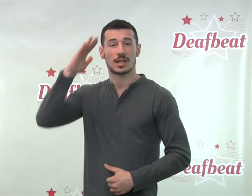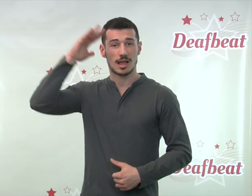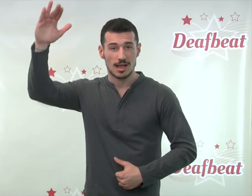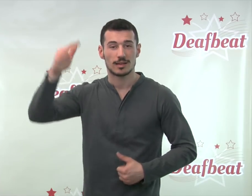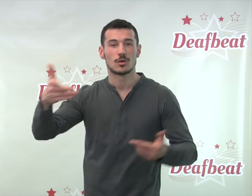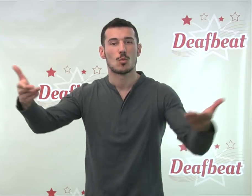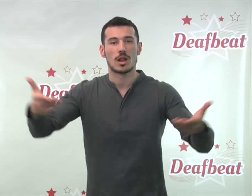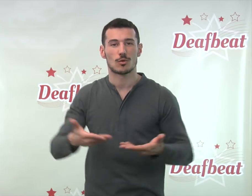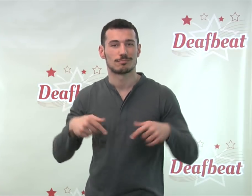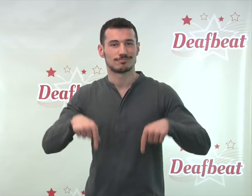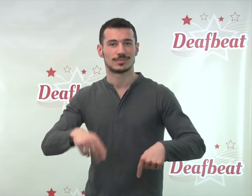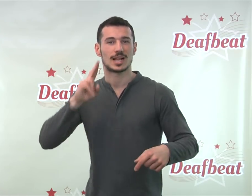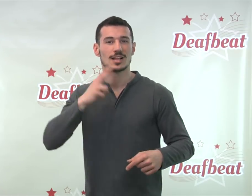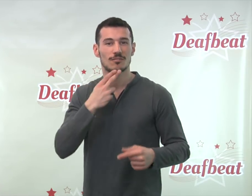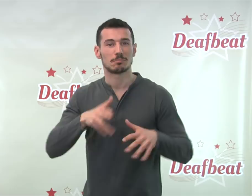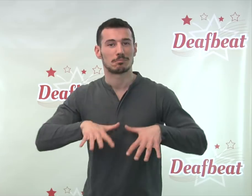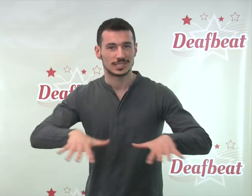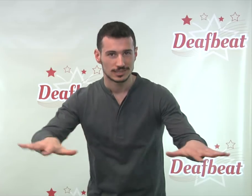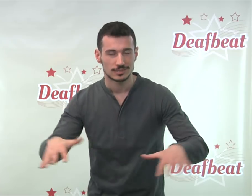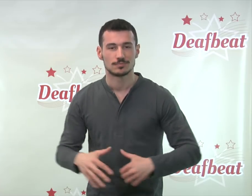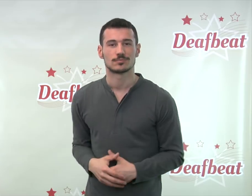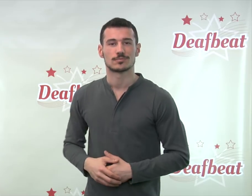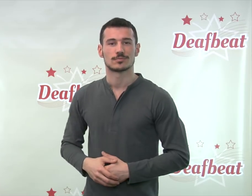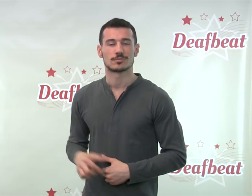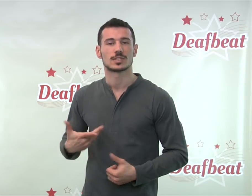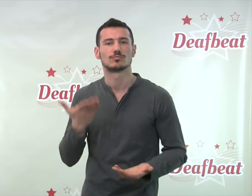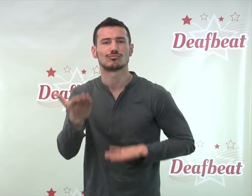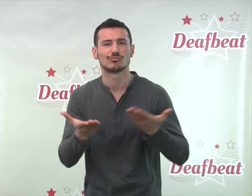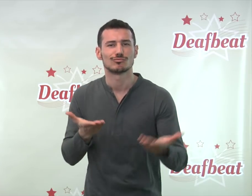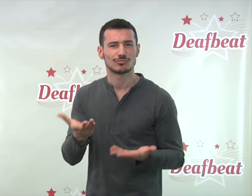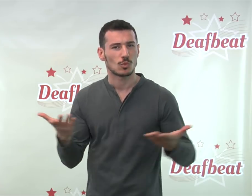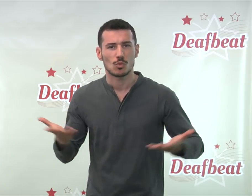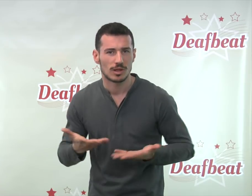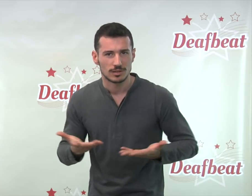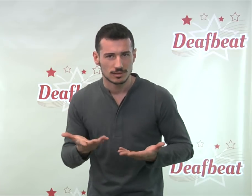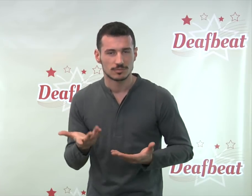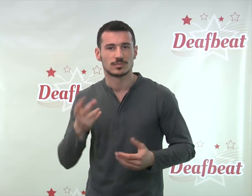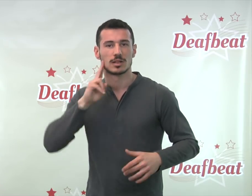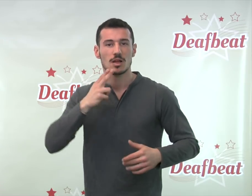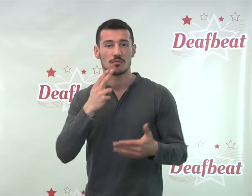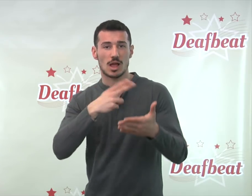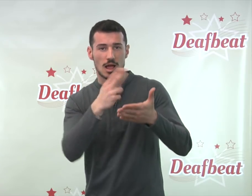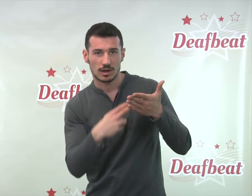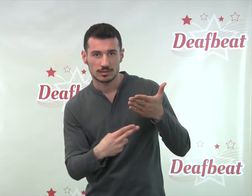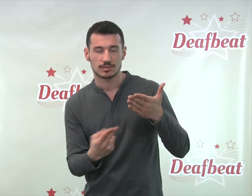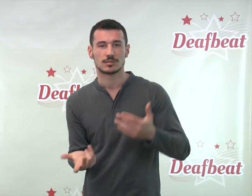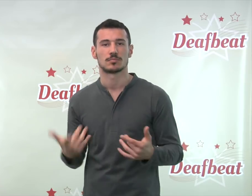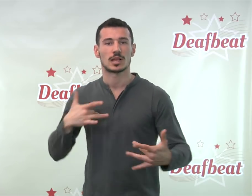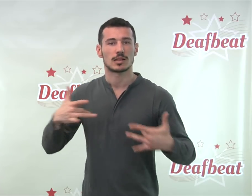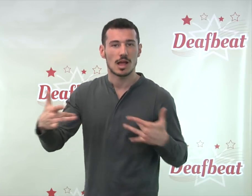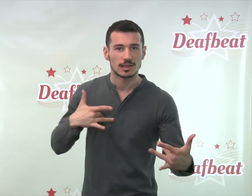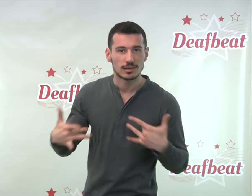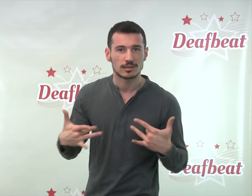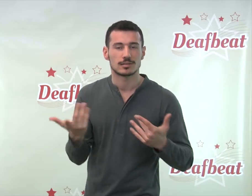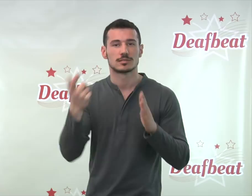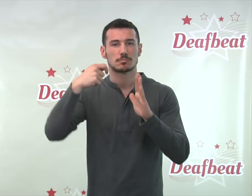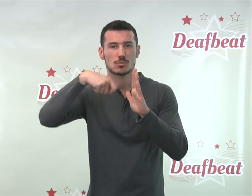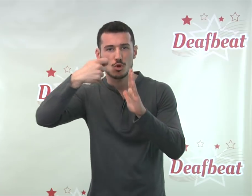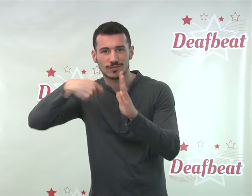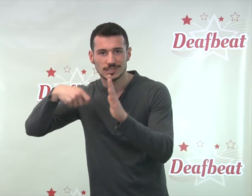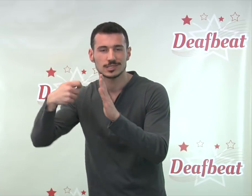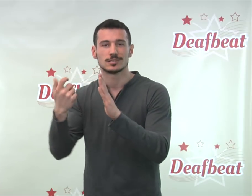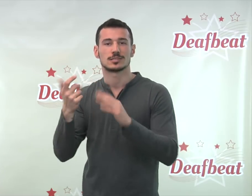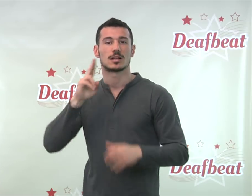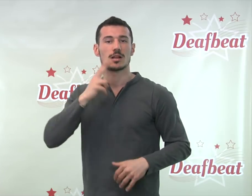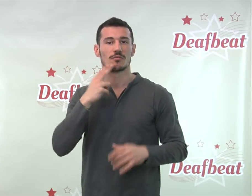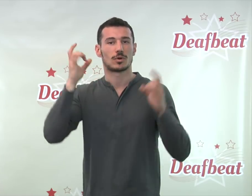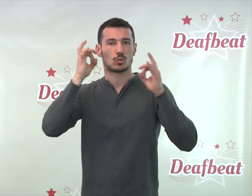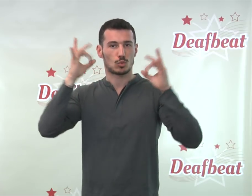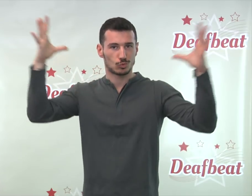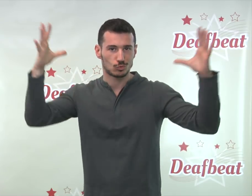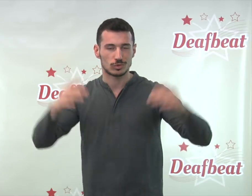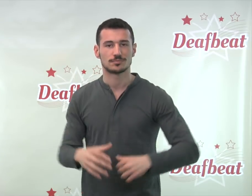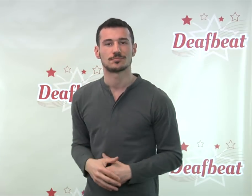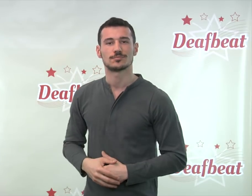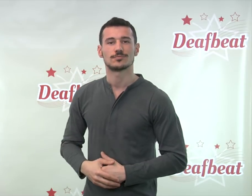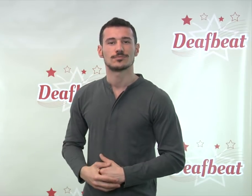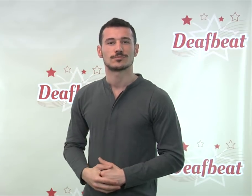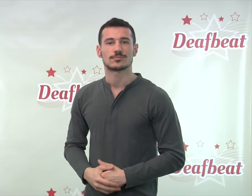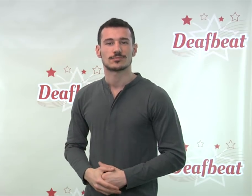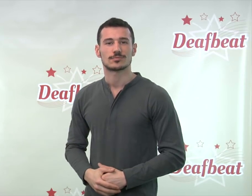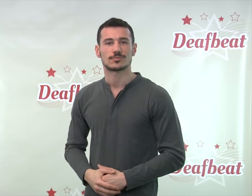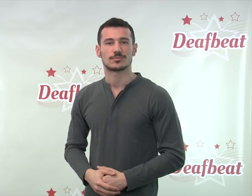Hello, Deafbeat… bringing the world of Deaf arts, theater, film, television, digital media and Deaf culture!